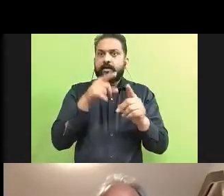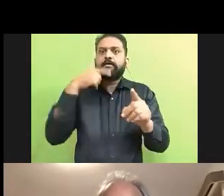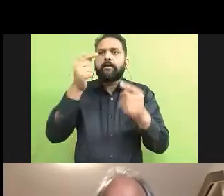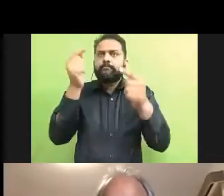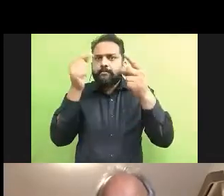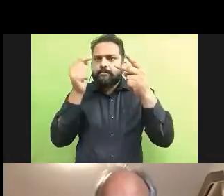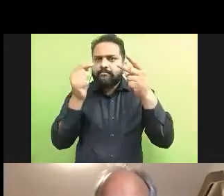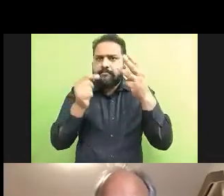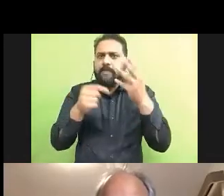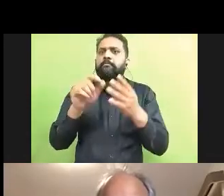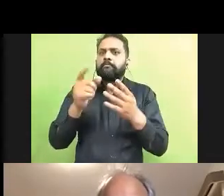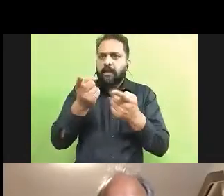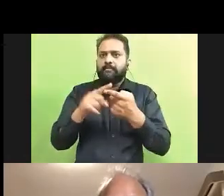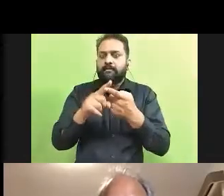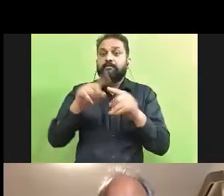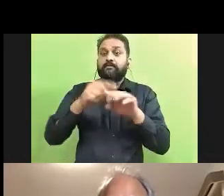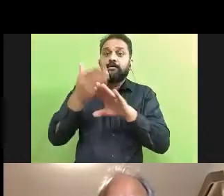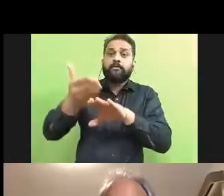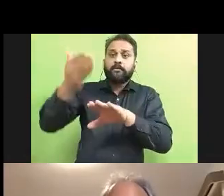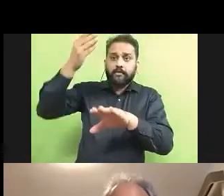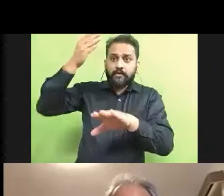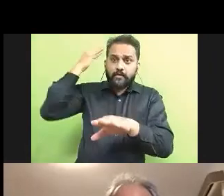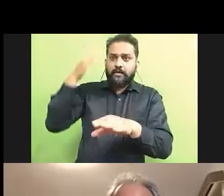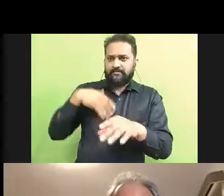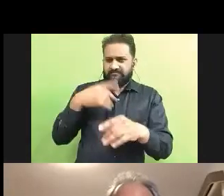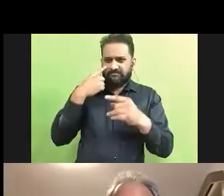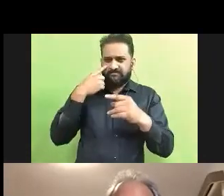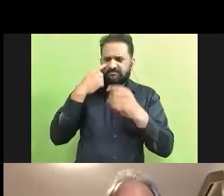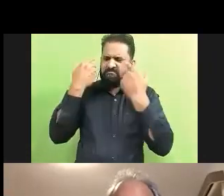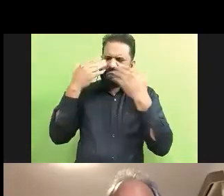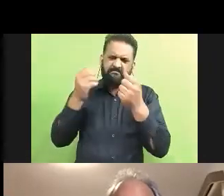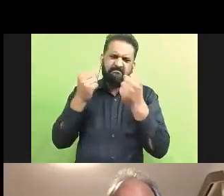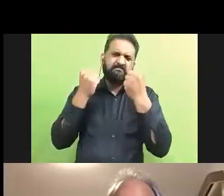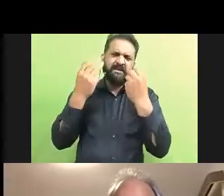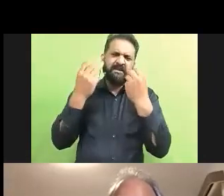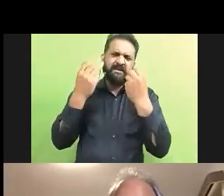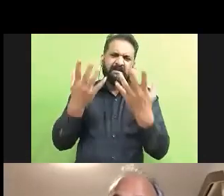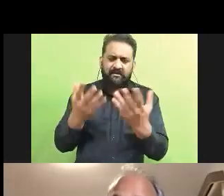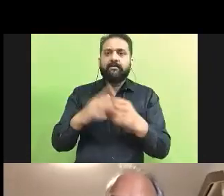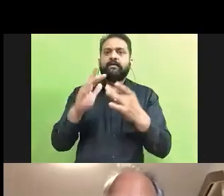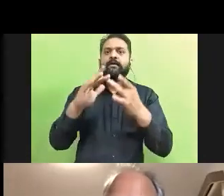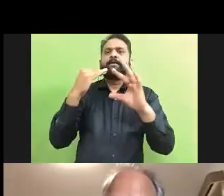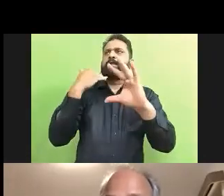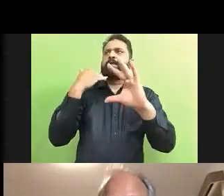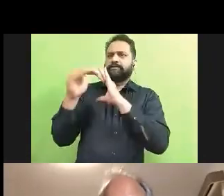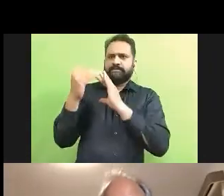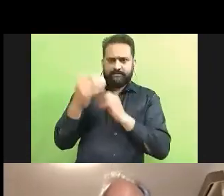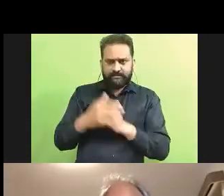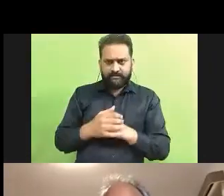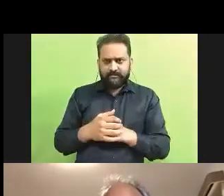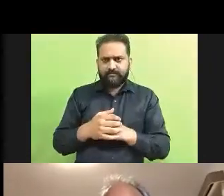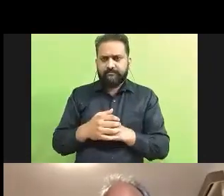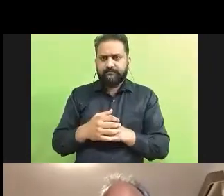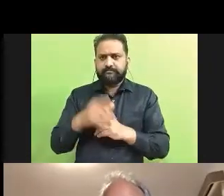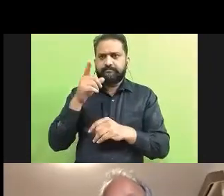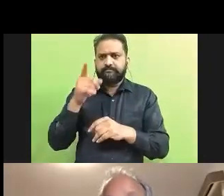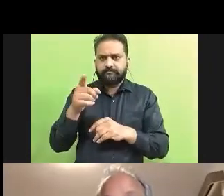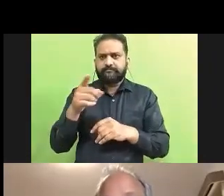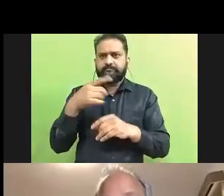in the past we have seen that the email was sent even on the christmas eve even on the new year's